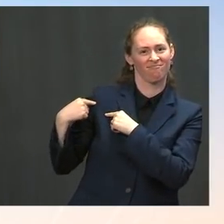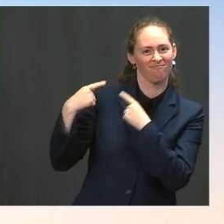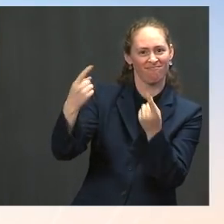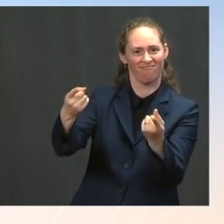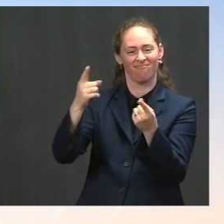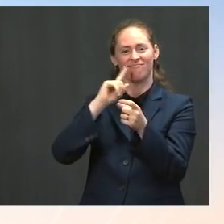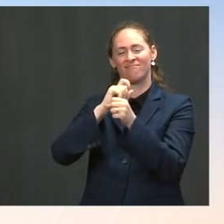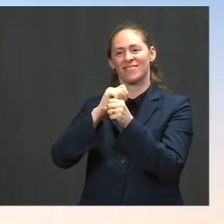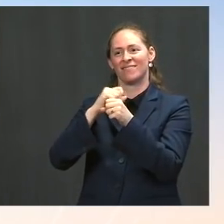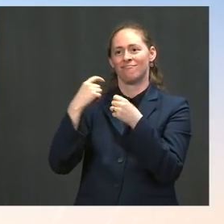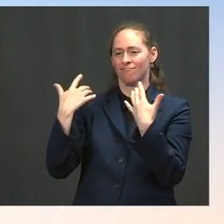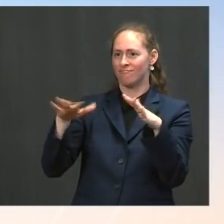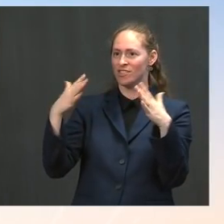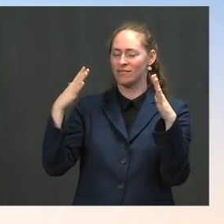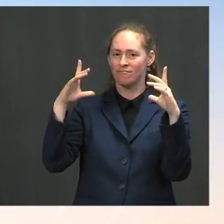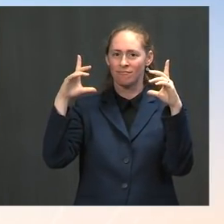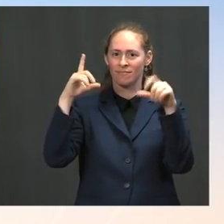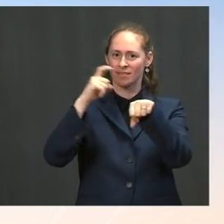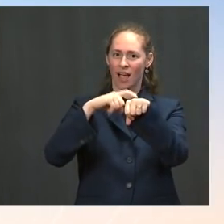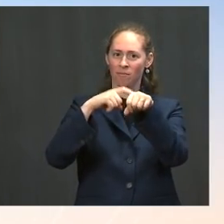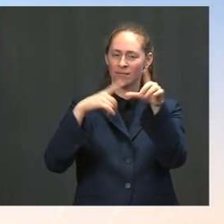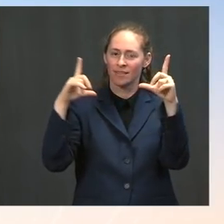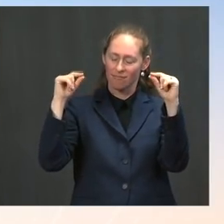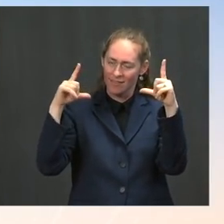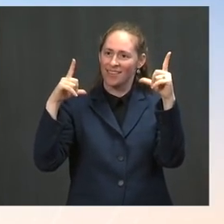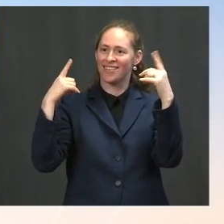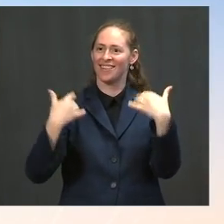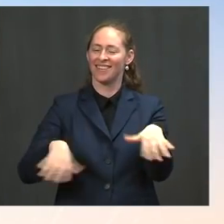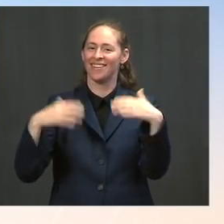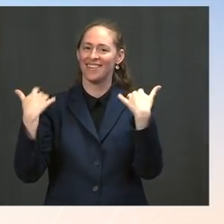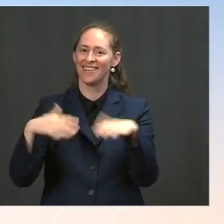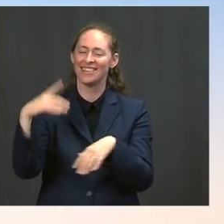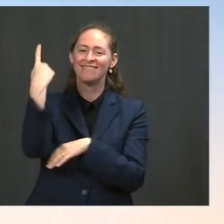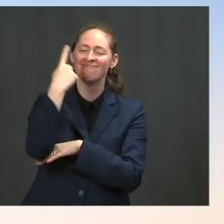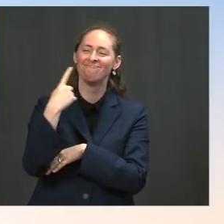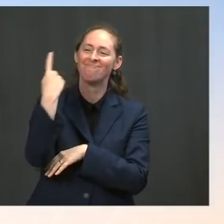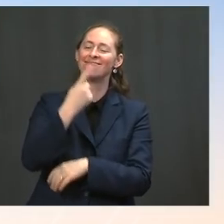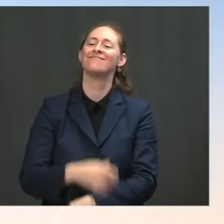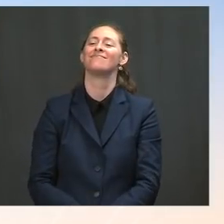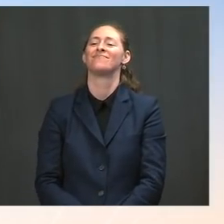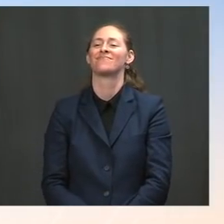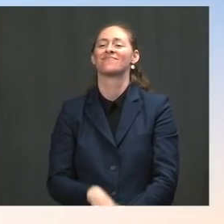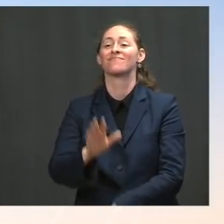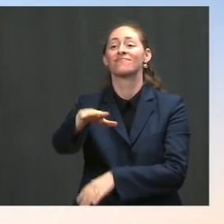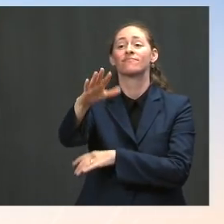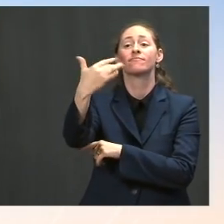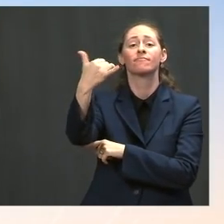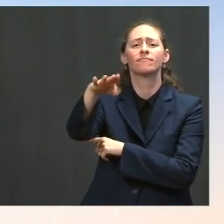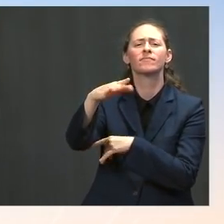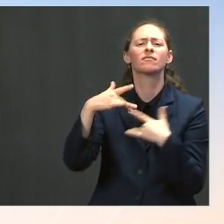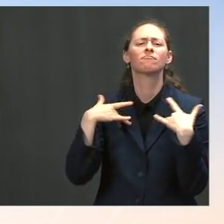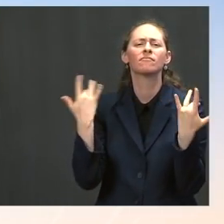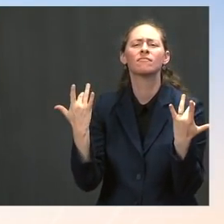Right, everyone? Okay. And this afternoon, he'll be holding his second meeting with the full Cabinet. This meeting will be the first